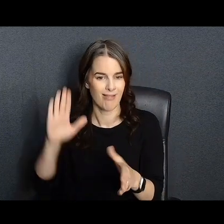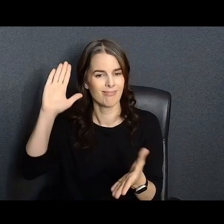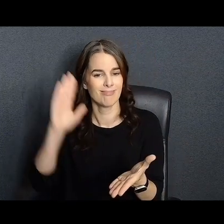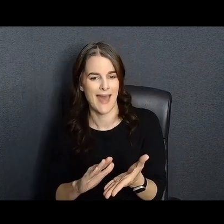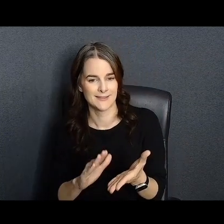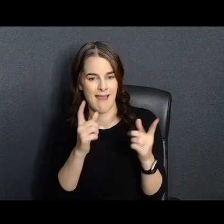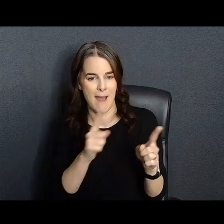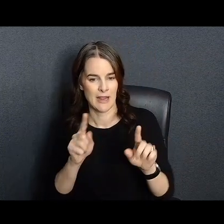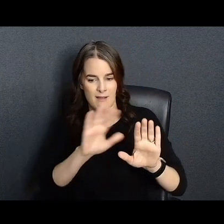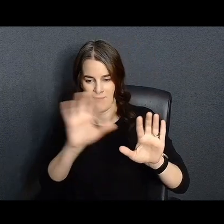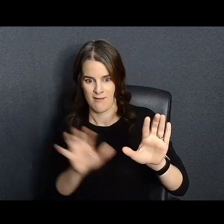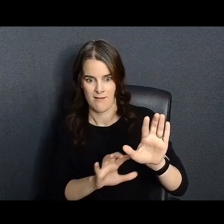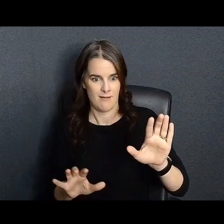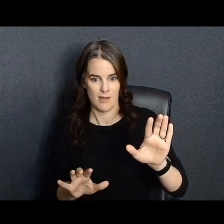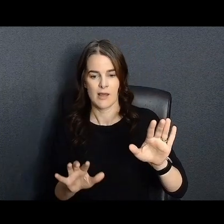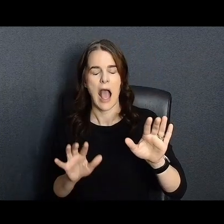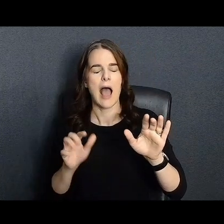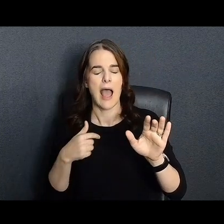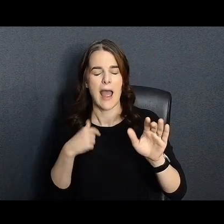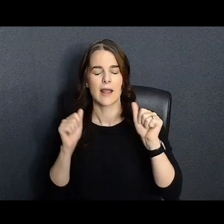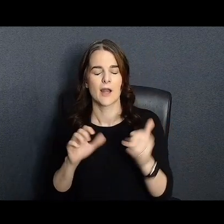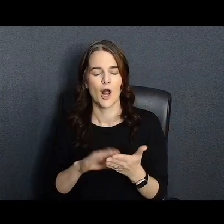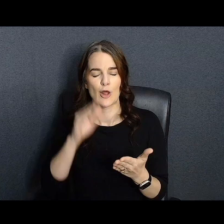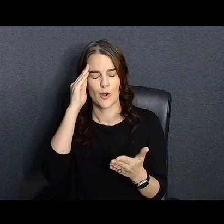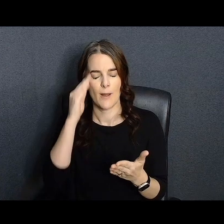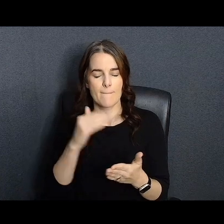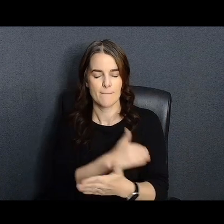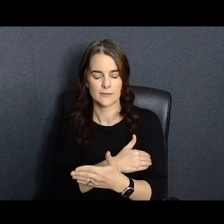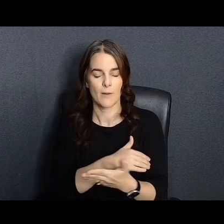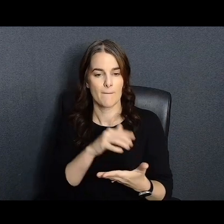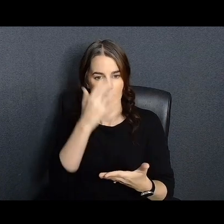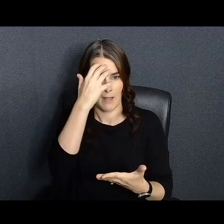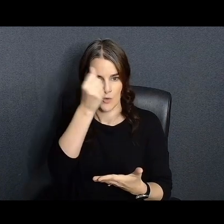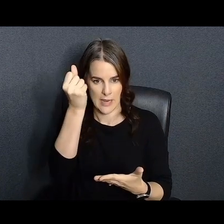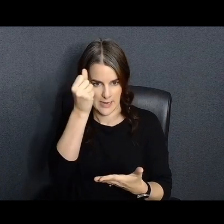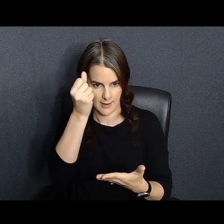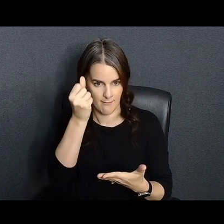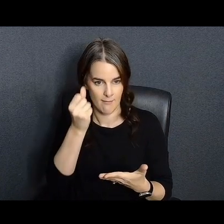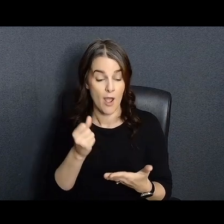so I can learn that muscle memory. My toys. Bubble.